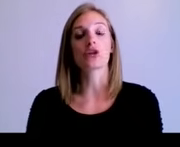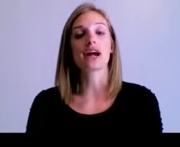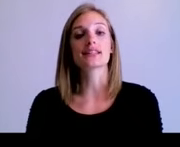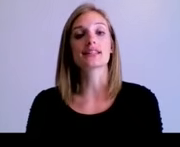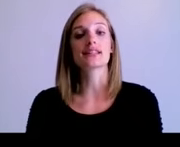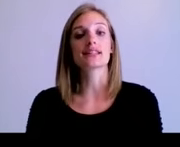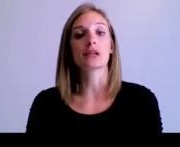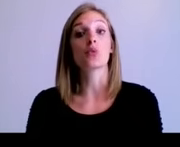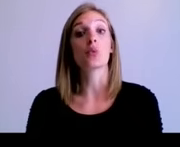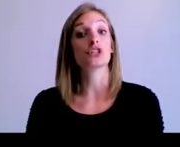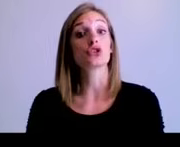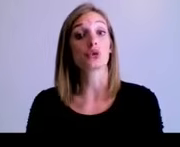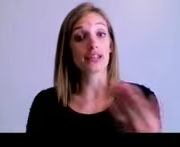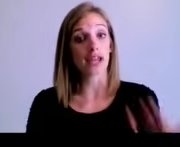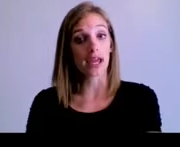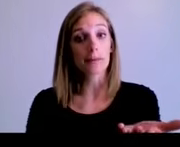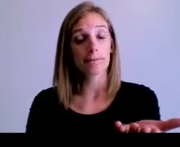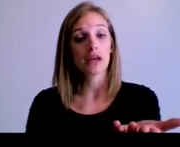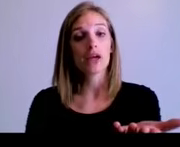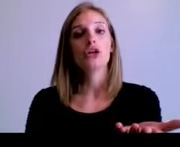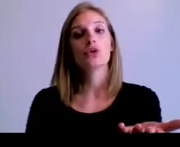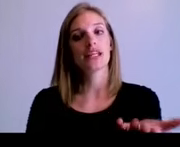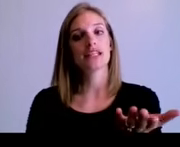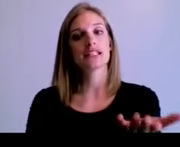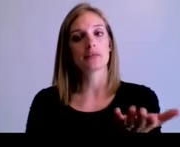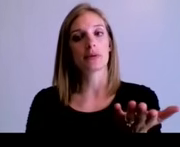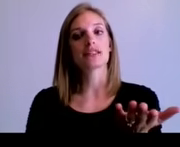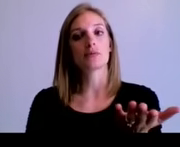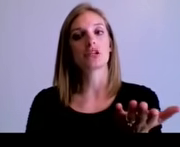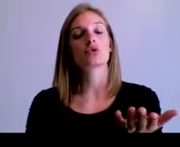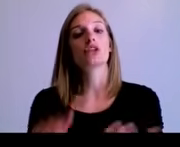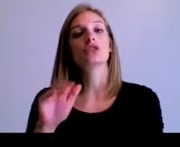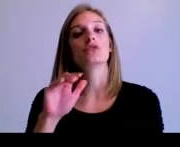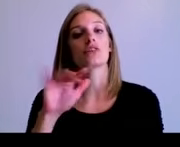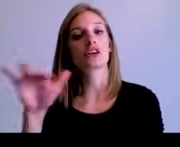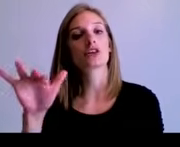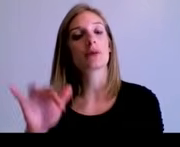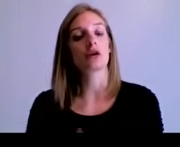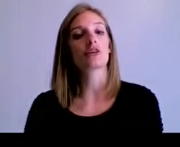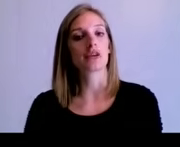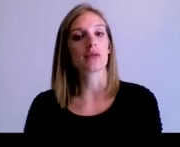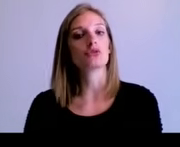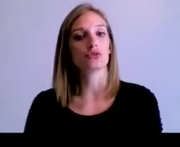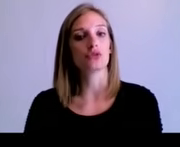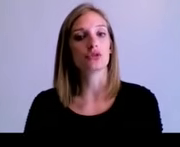asking somebody what is your name you can anticipate that someone is going to fingerspell their name to you.